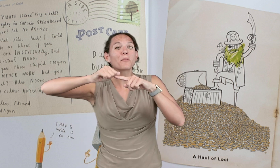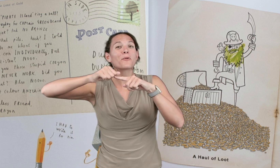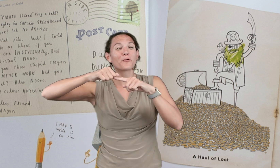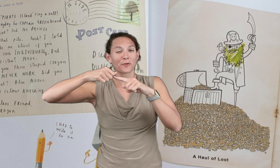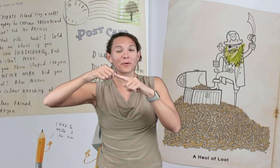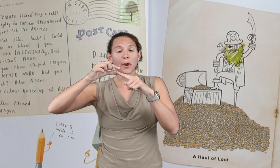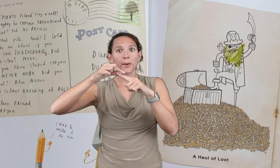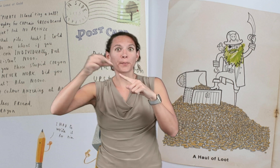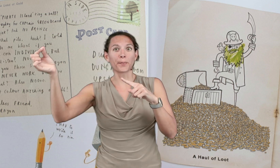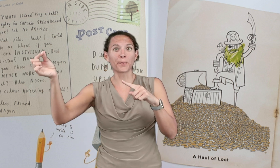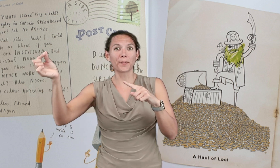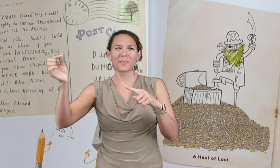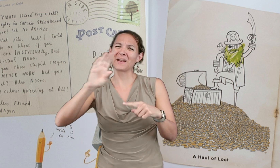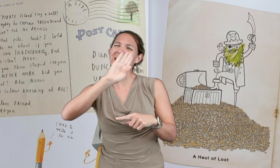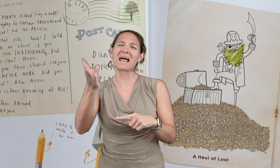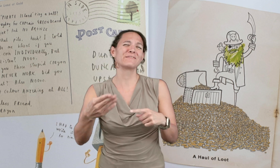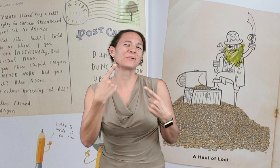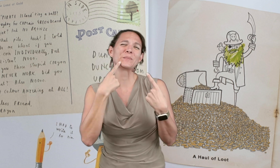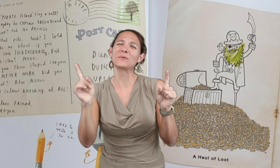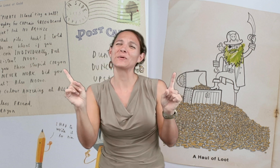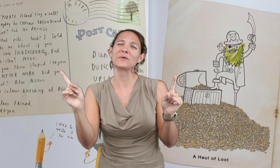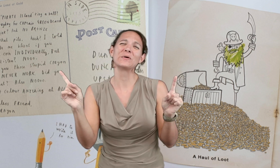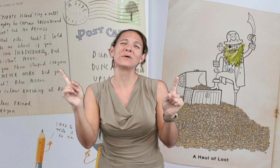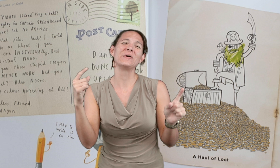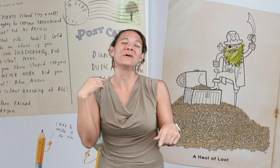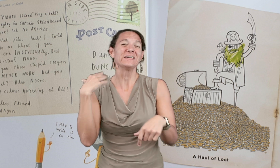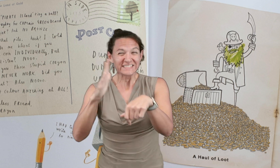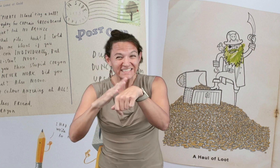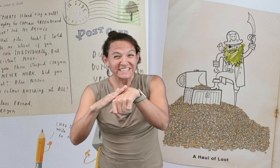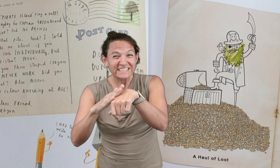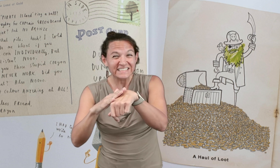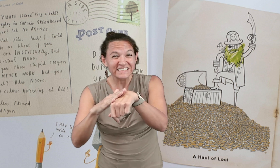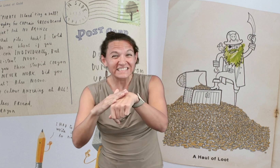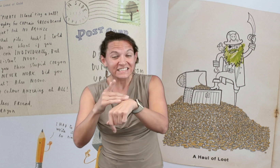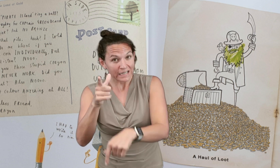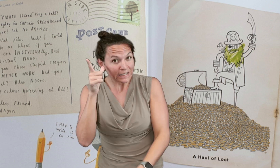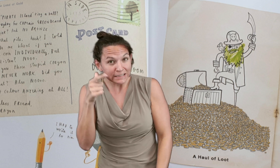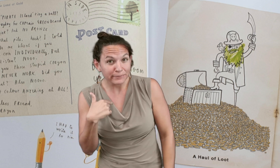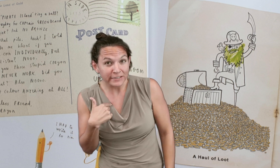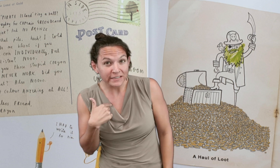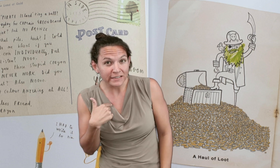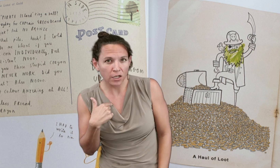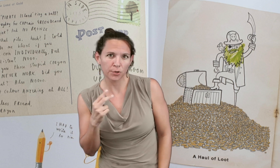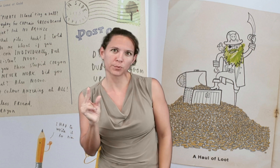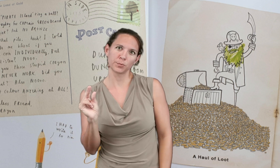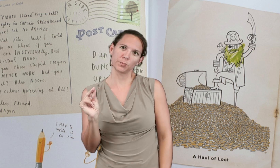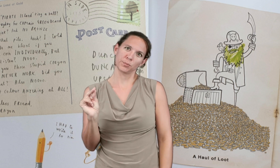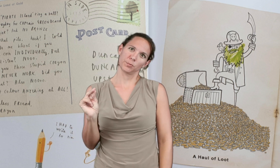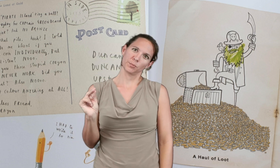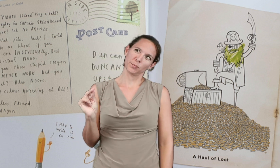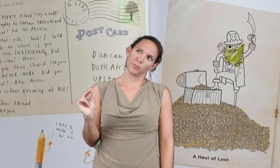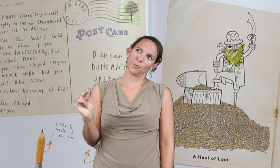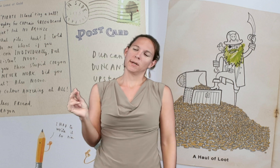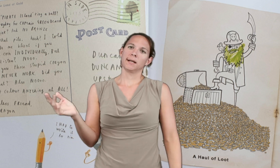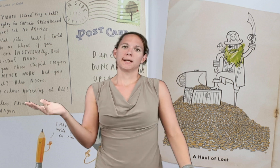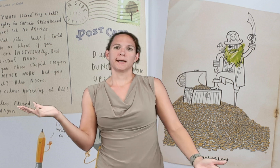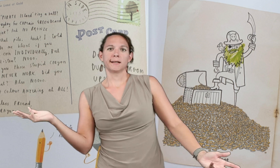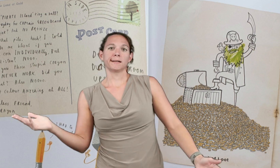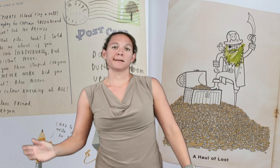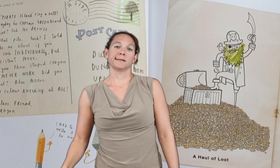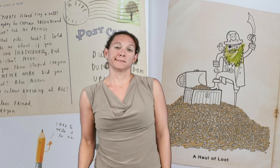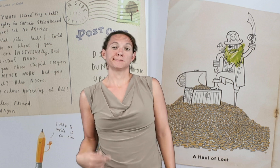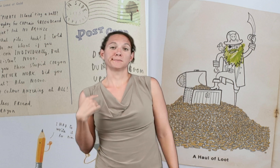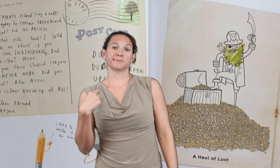I also warned you, the sharpener never works. I told you. And did you listen to me? No!